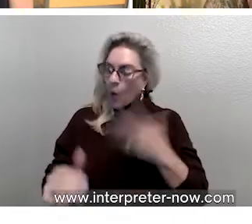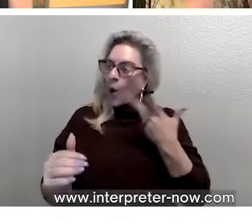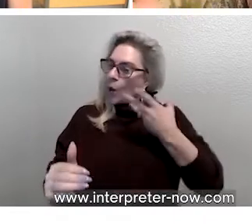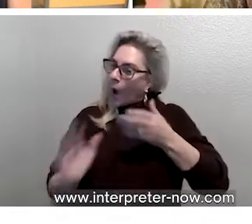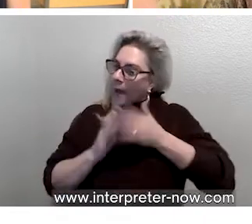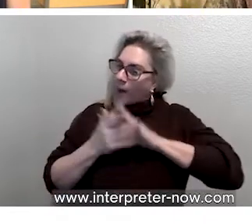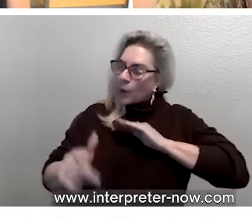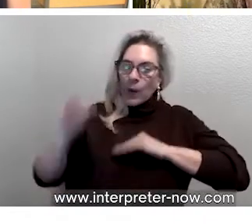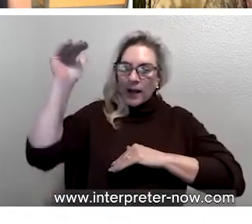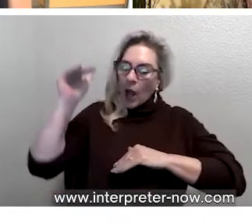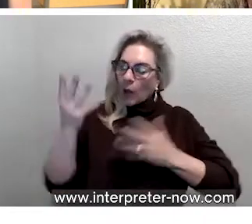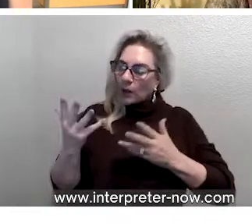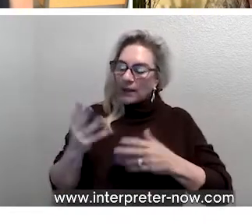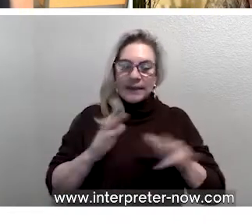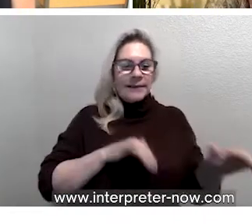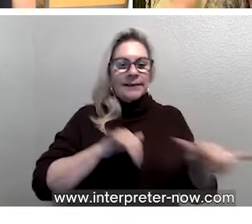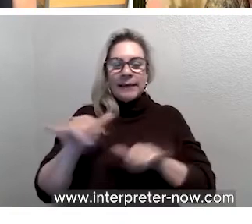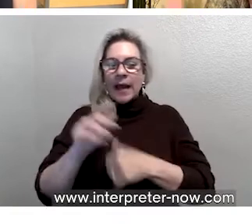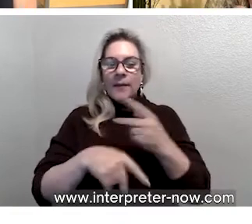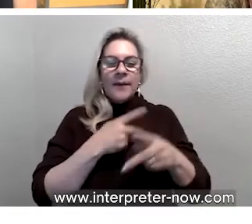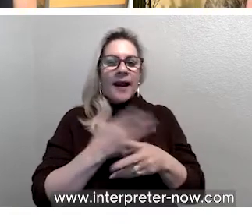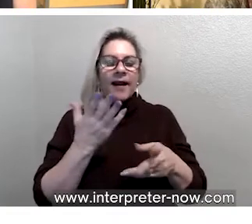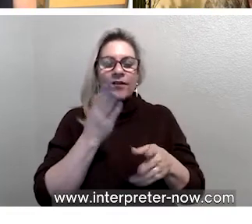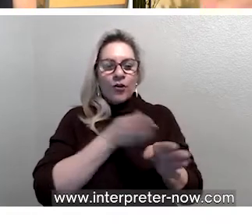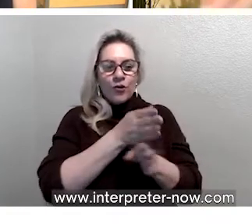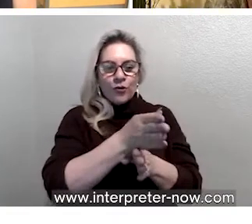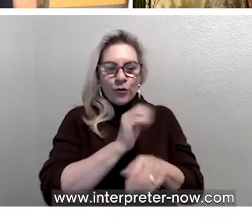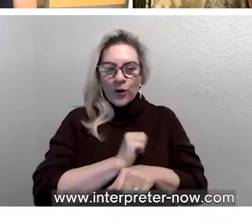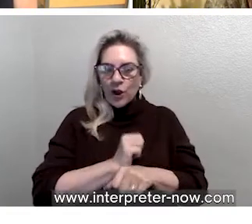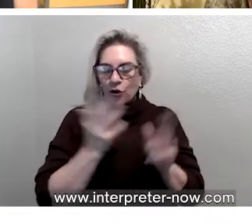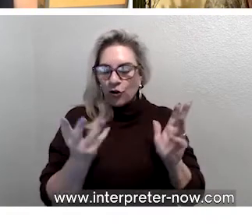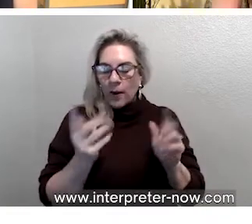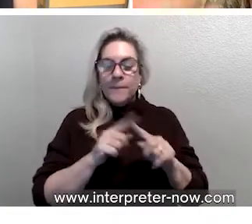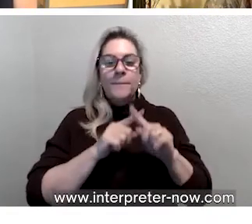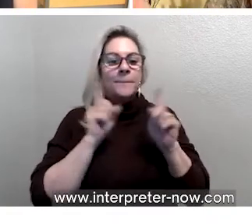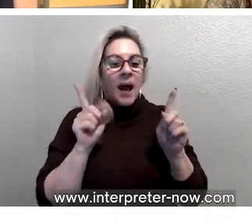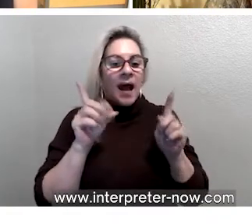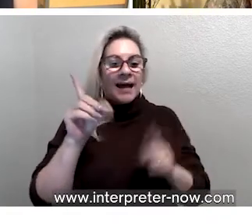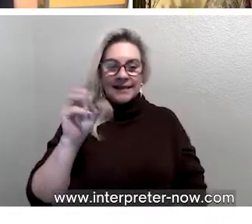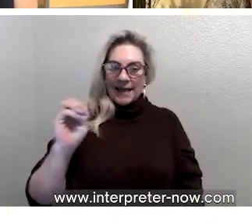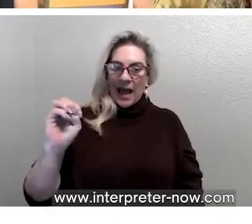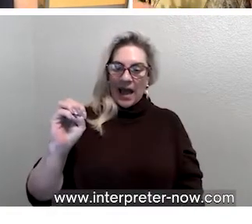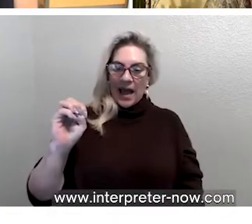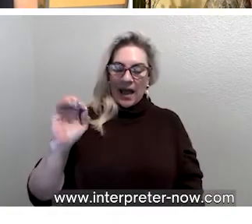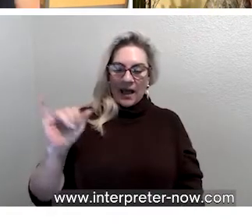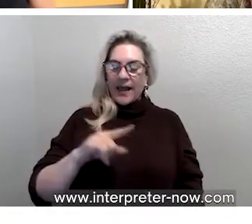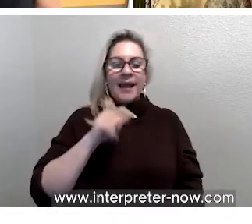It's the same sort of kind of career, but DEI obviously was not one that I'd even known